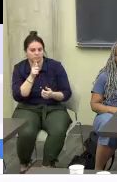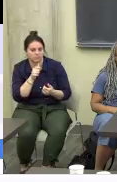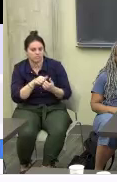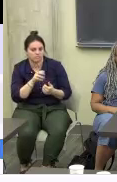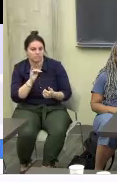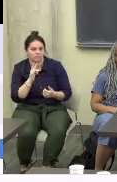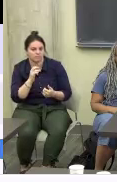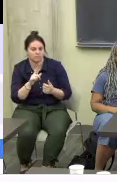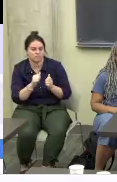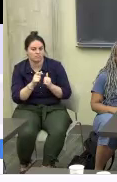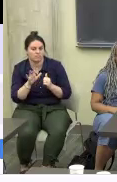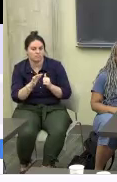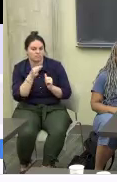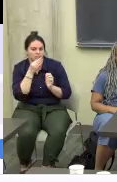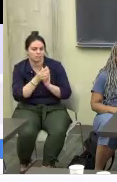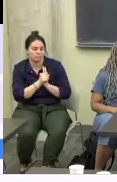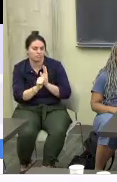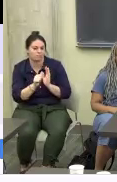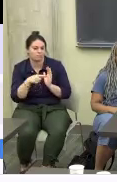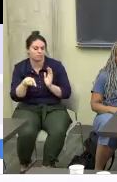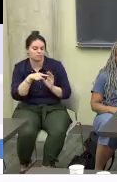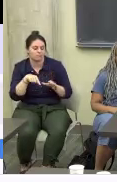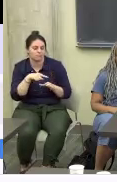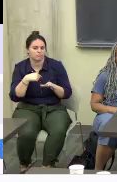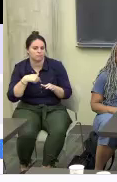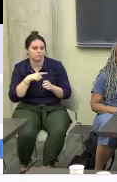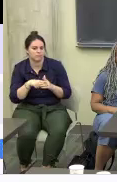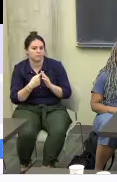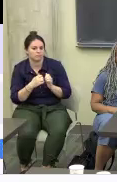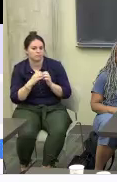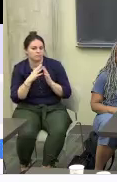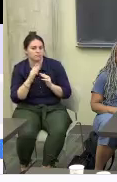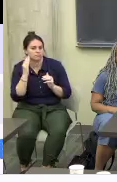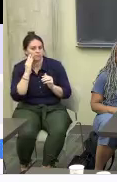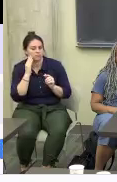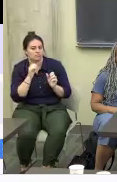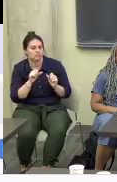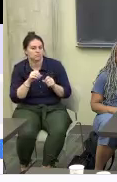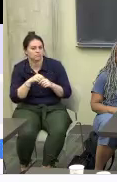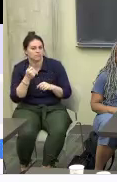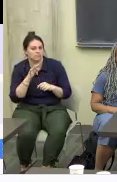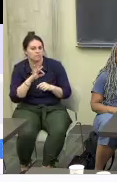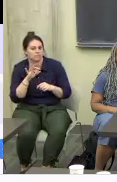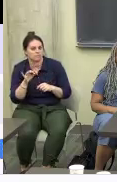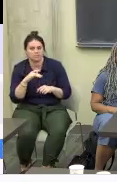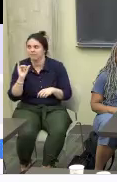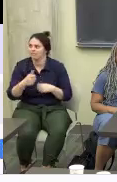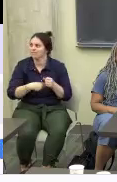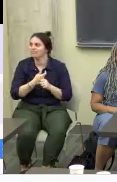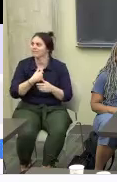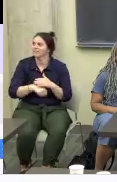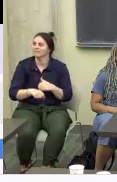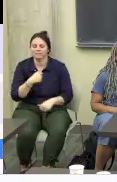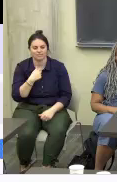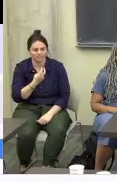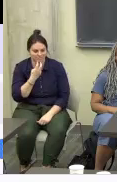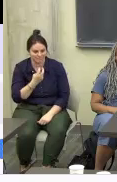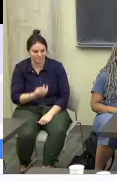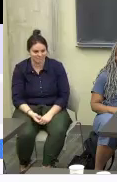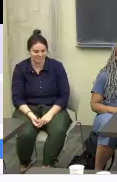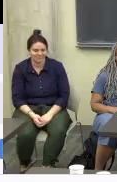scholars that he And I said, we started Knowbility in 1999. And he said, that's the year I was born.